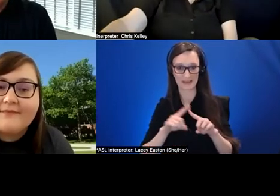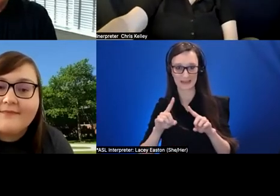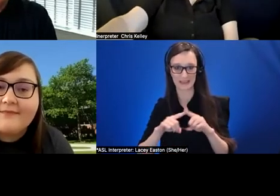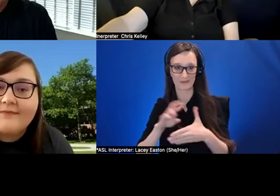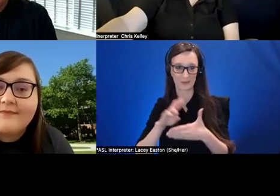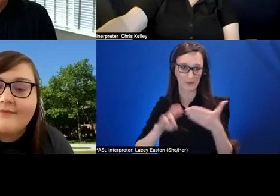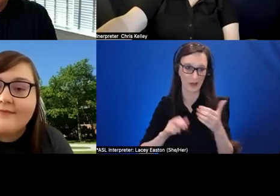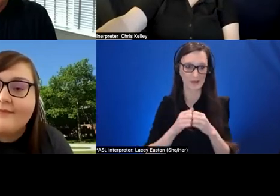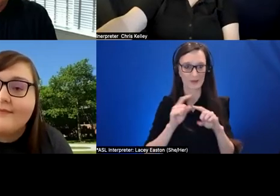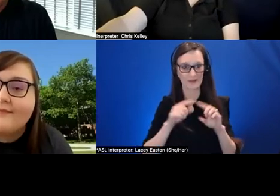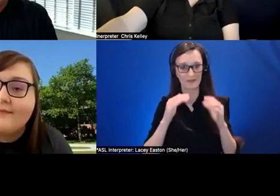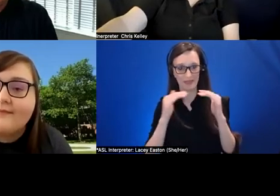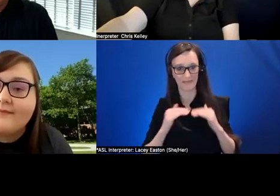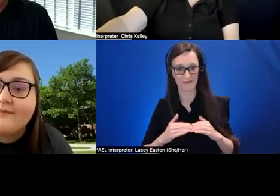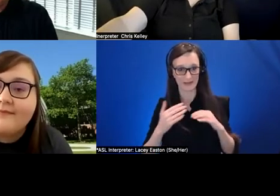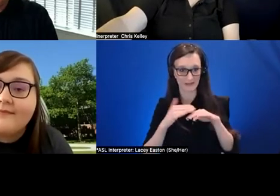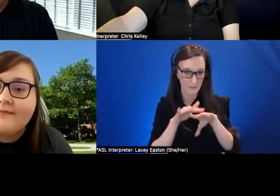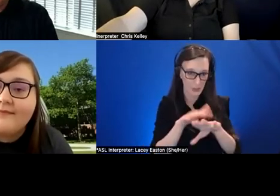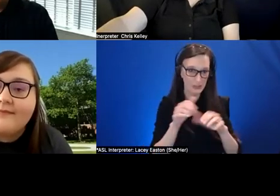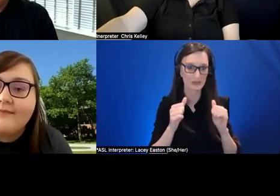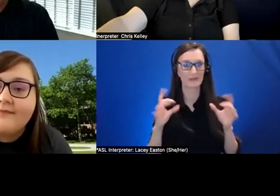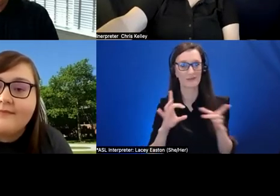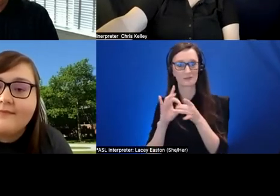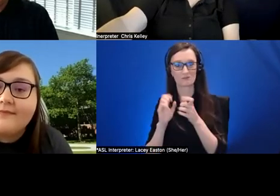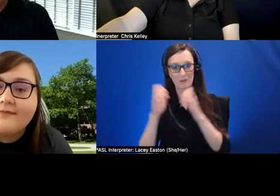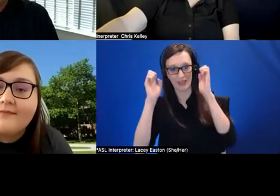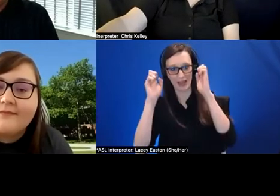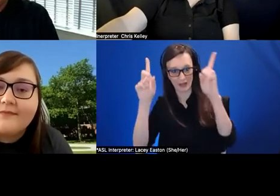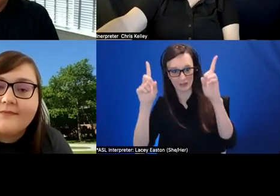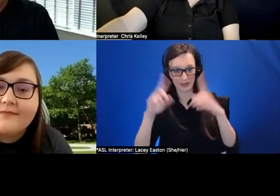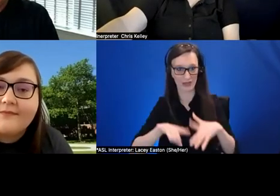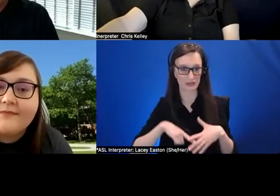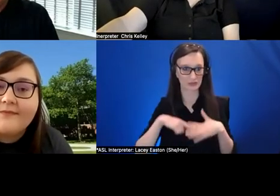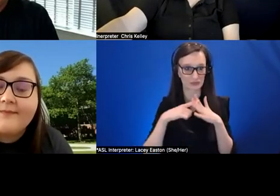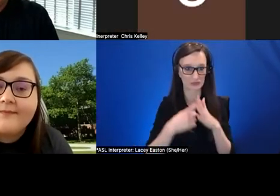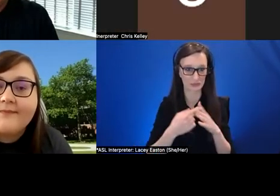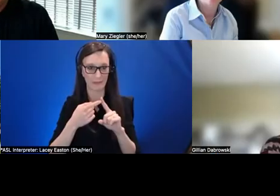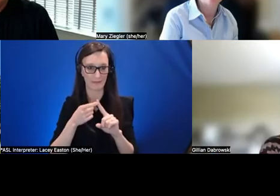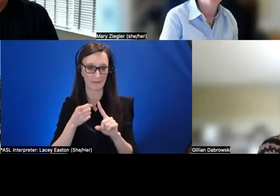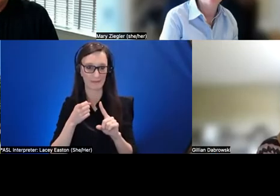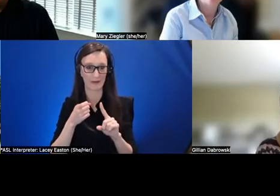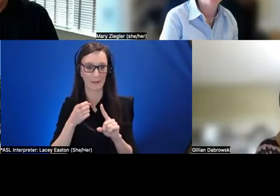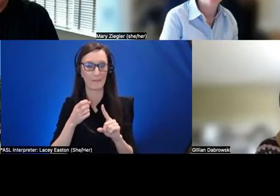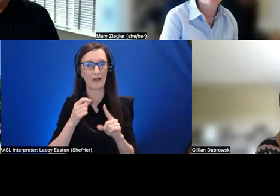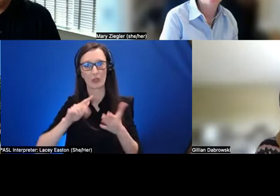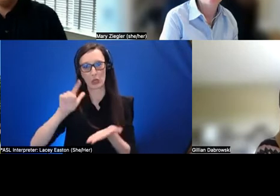and with education starting at sort of the the lower level of immersion might be